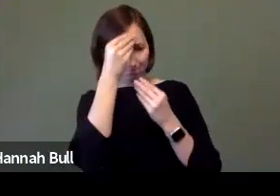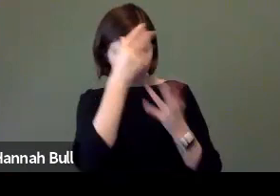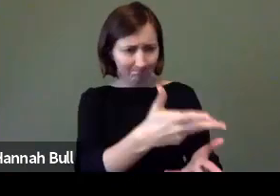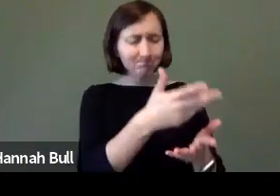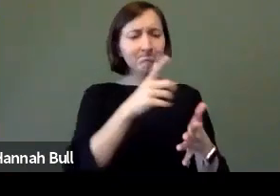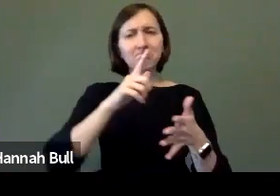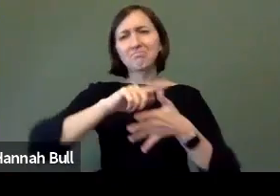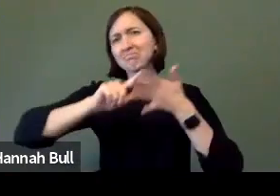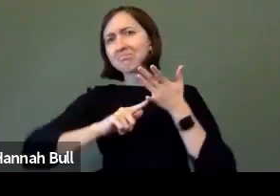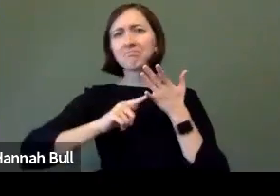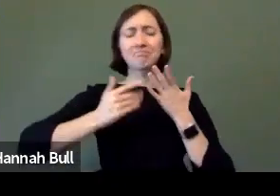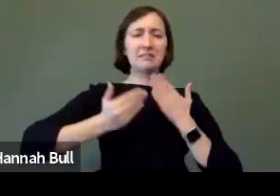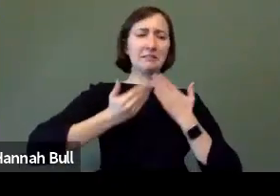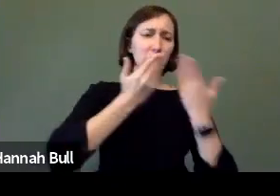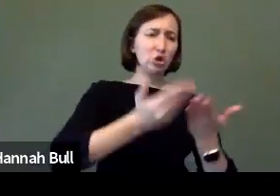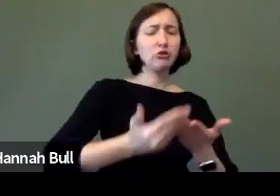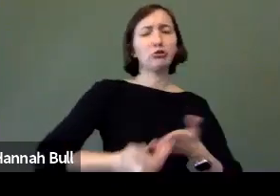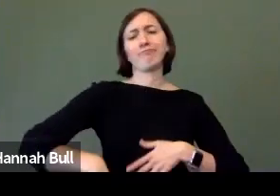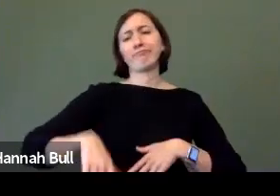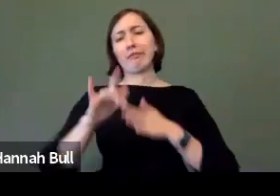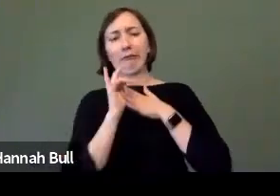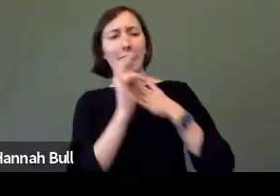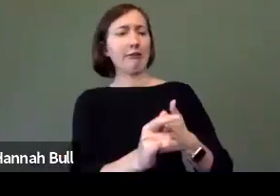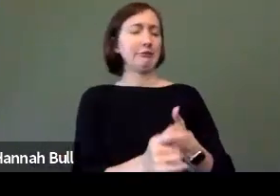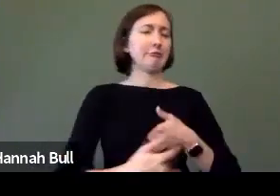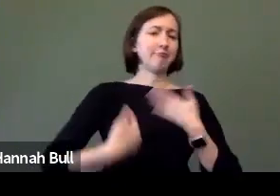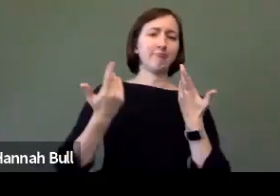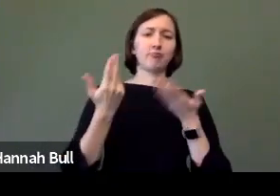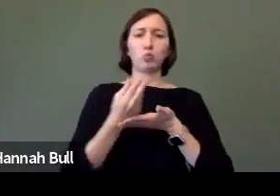and guidance from improving mental health and resilience.